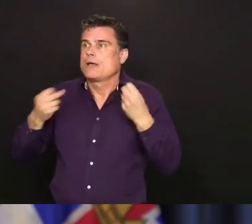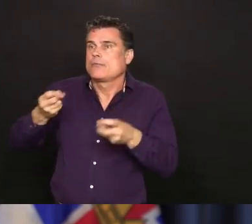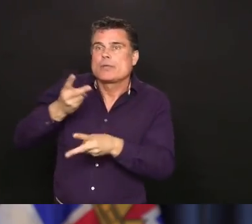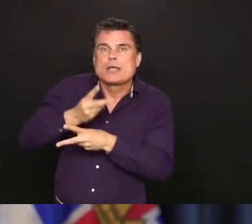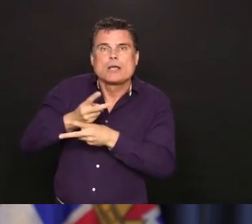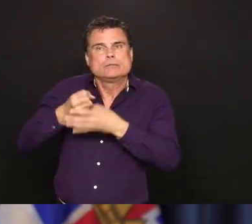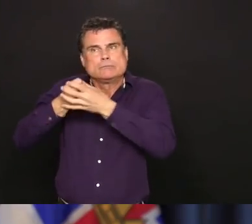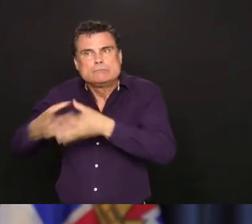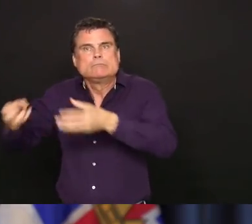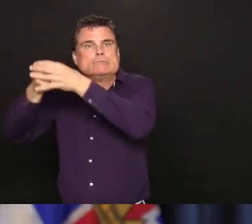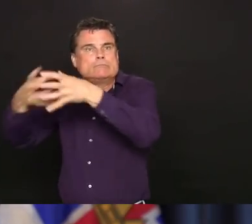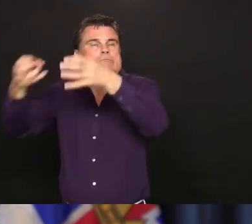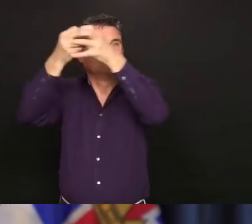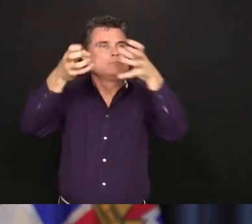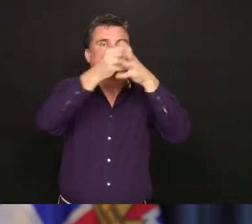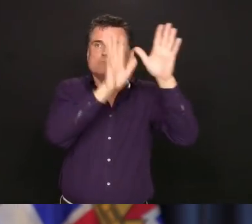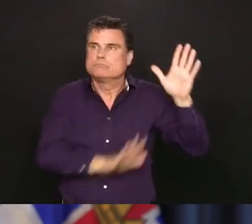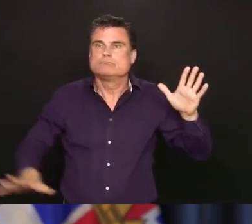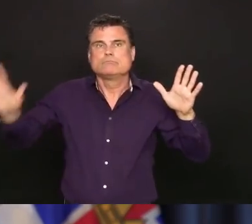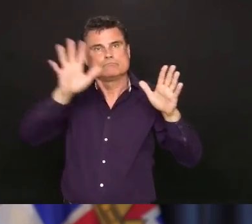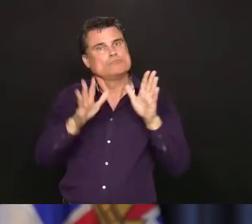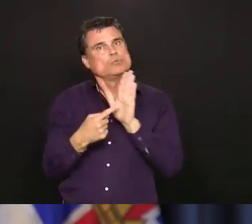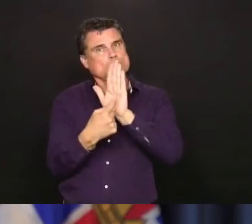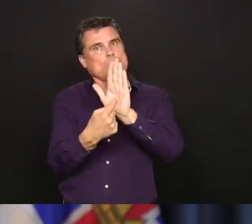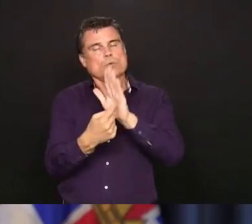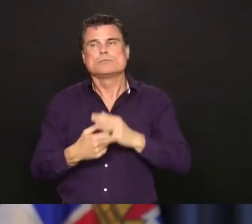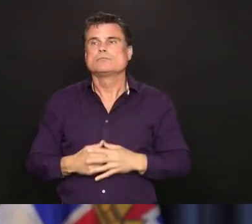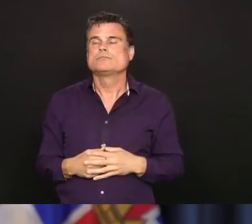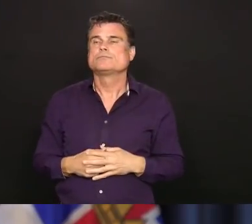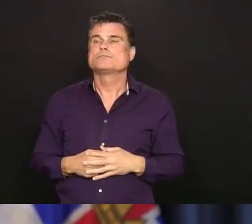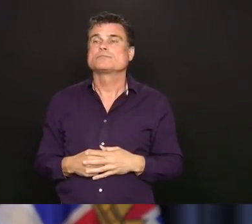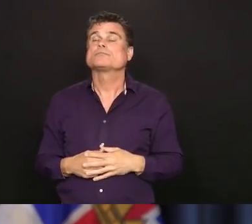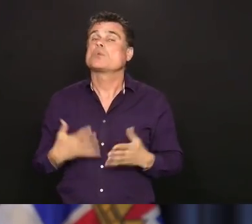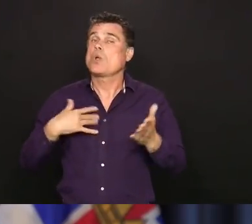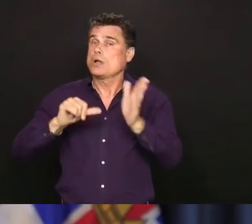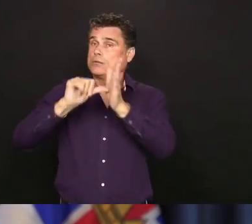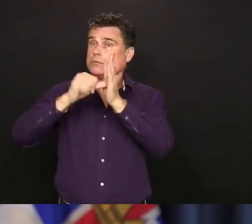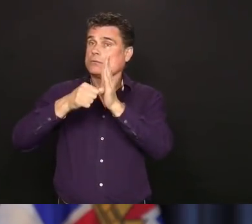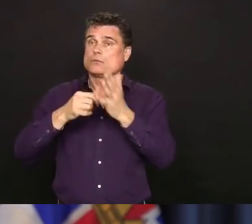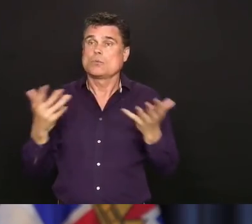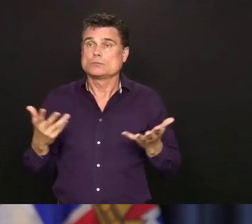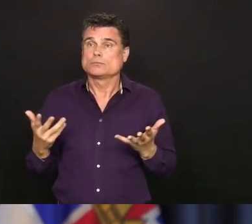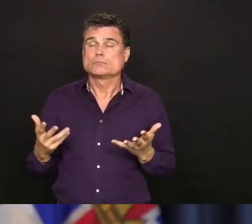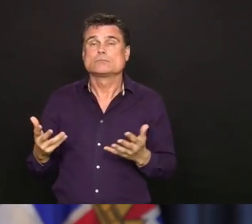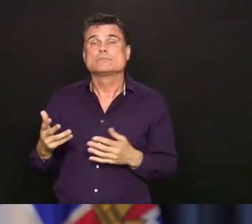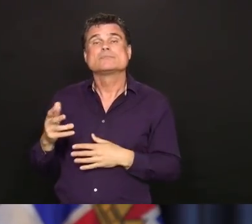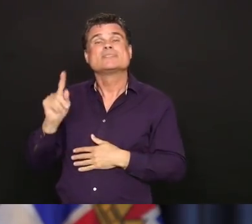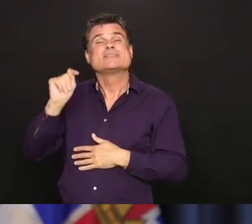that are taking place in all of the health authorities. I want to thank all the MLAs